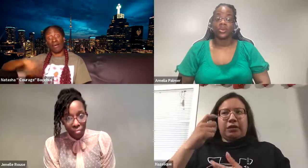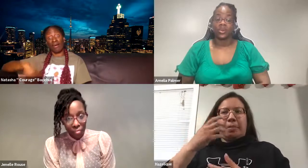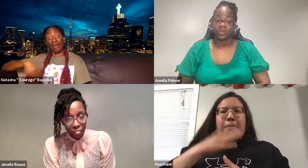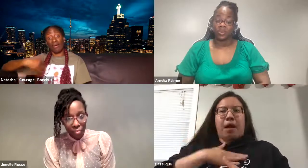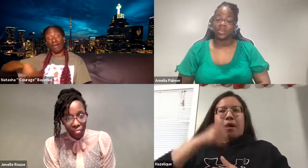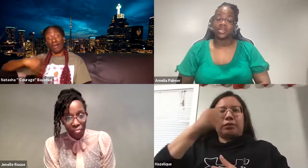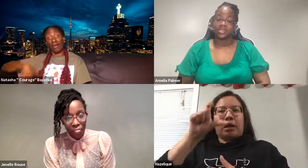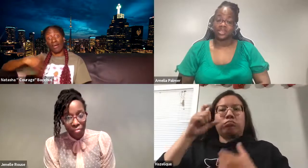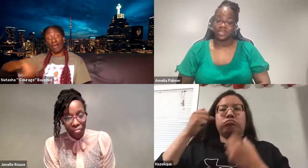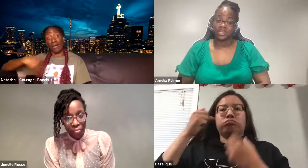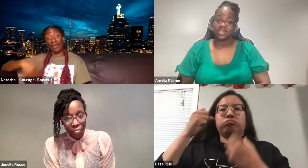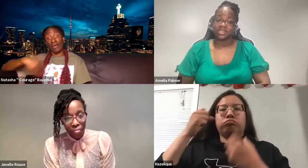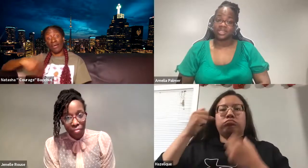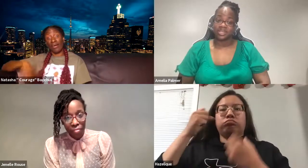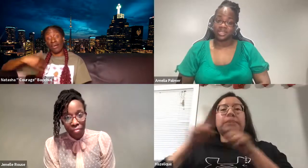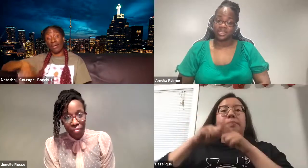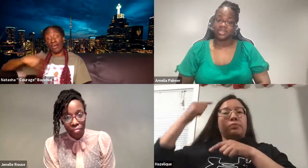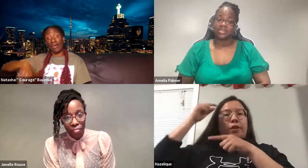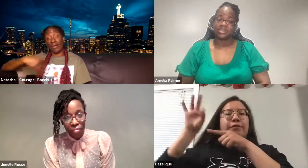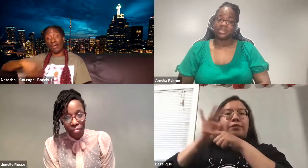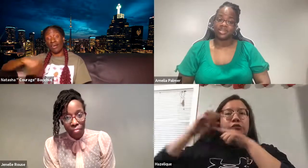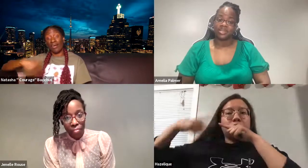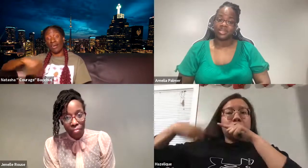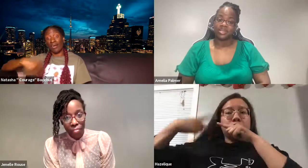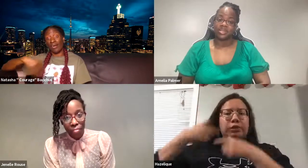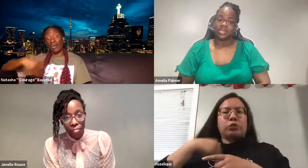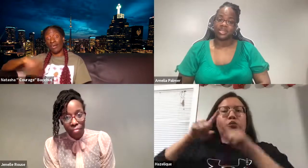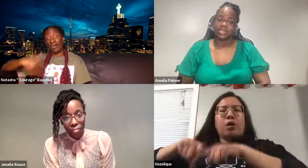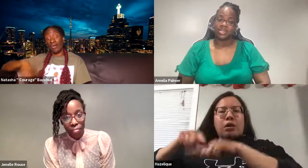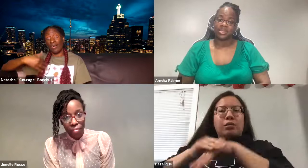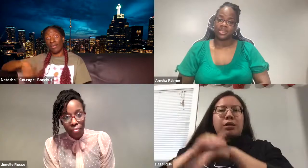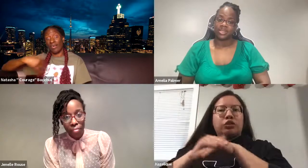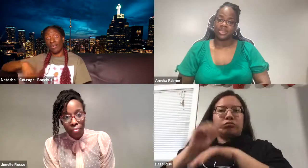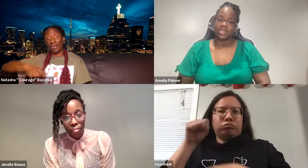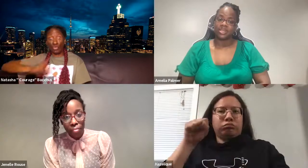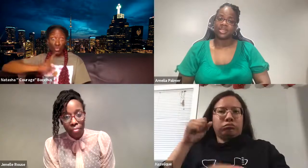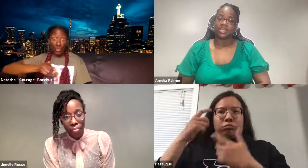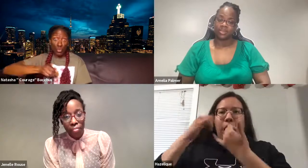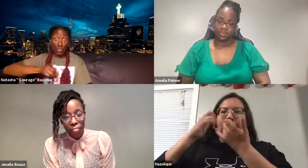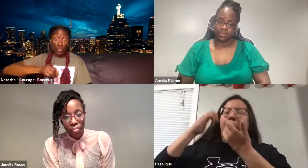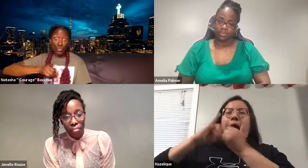had to let go of in my brain in order to really immerse myself in the language. i